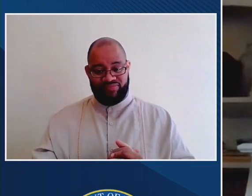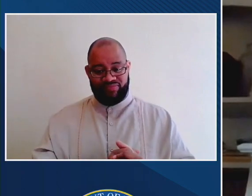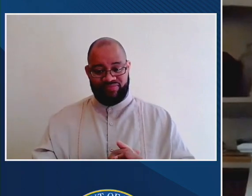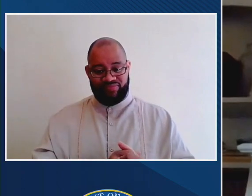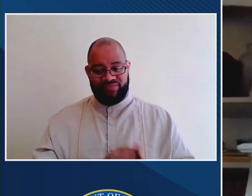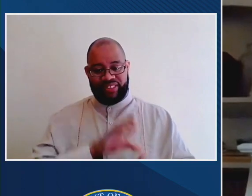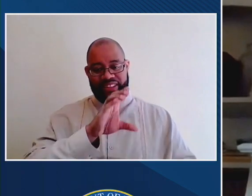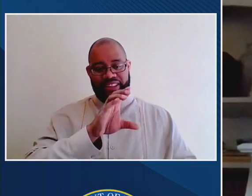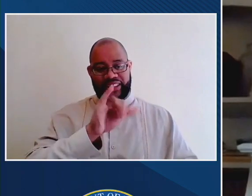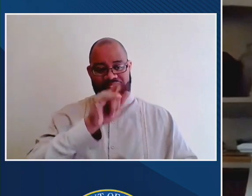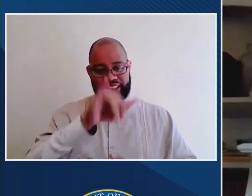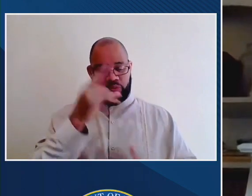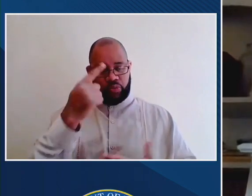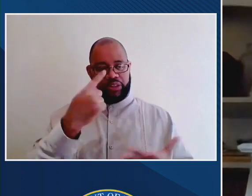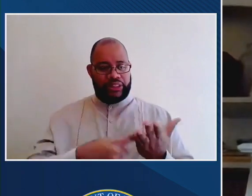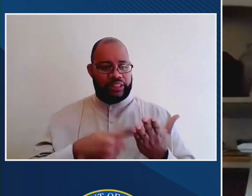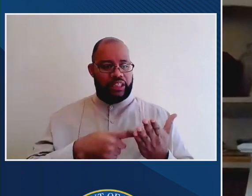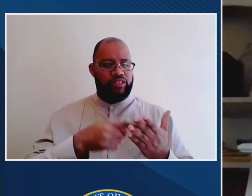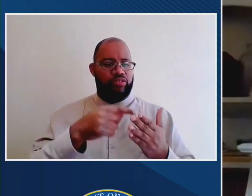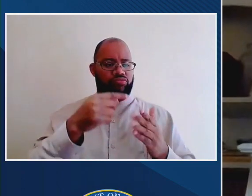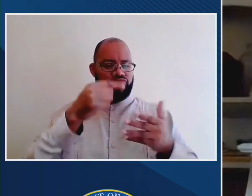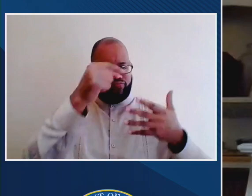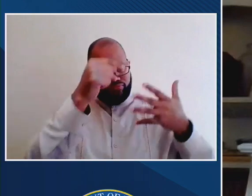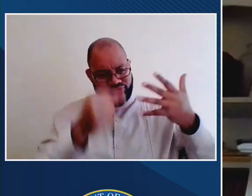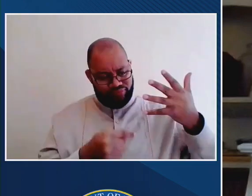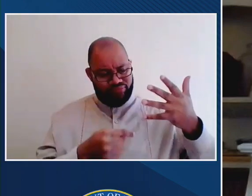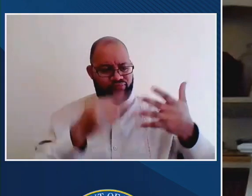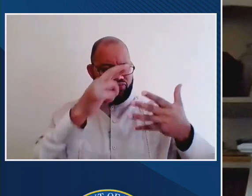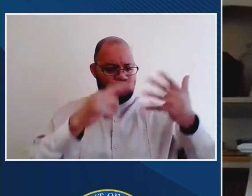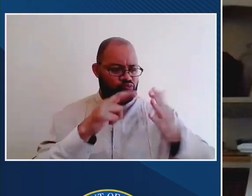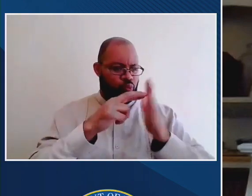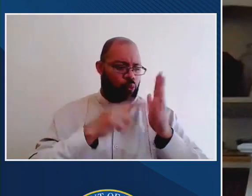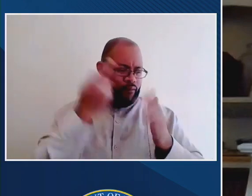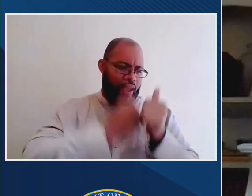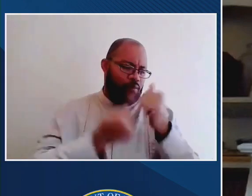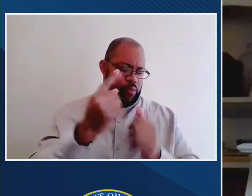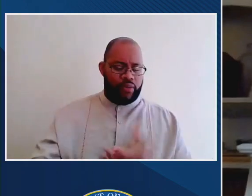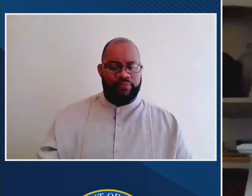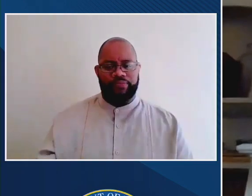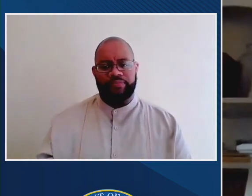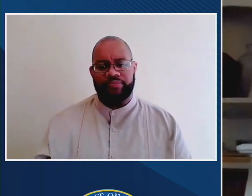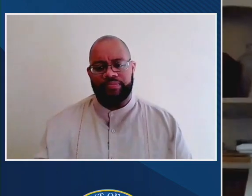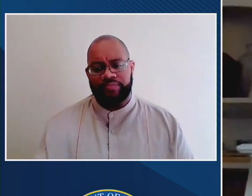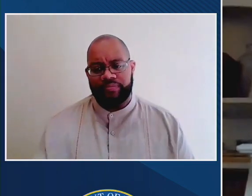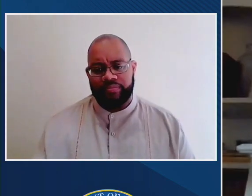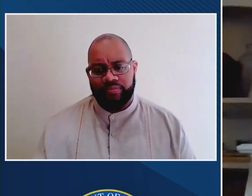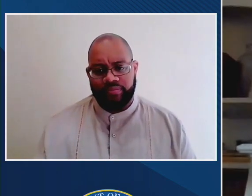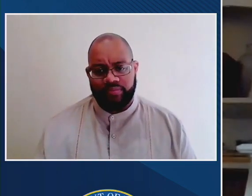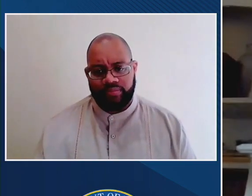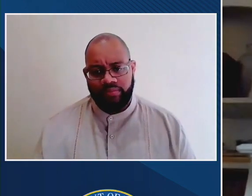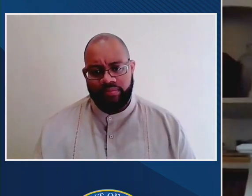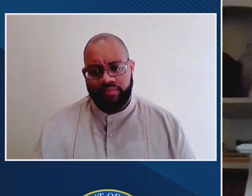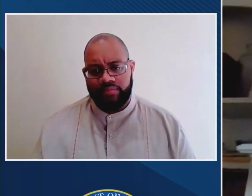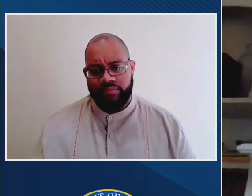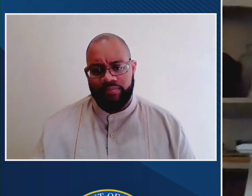protocols with everybody.